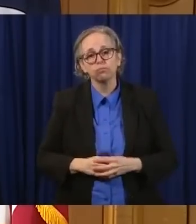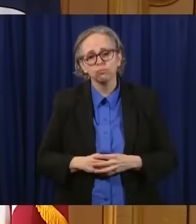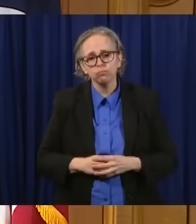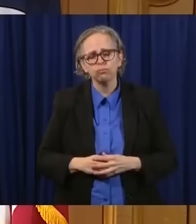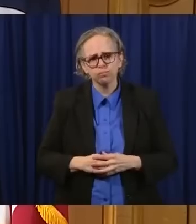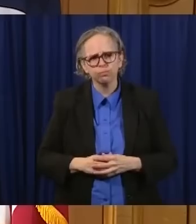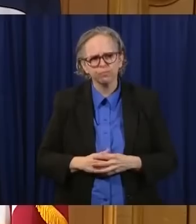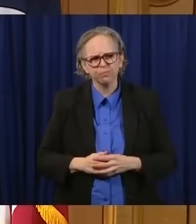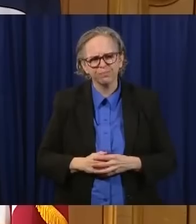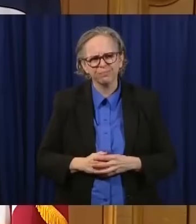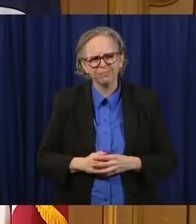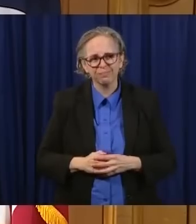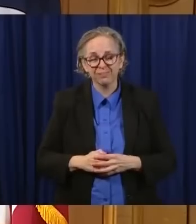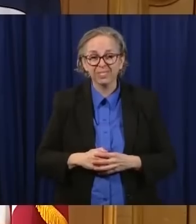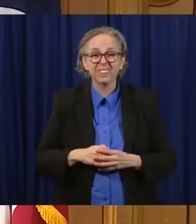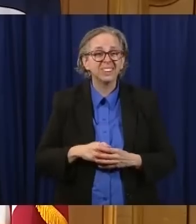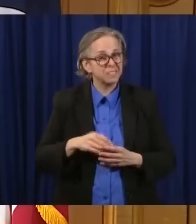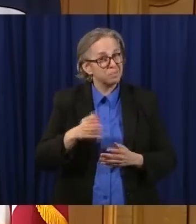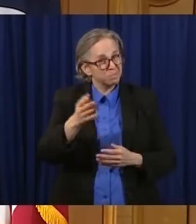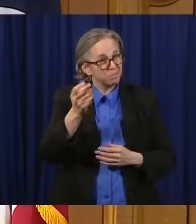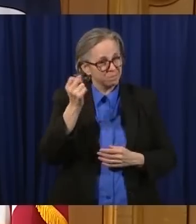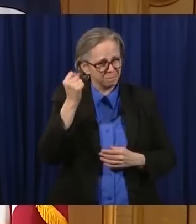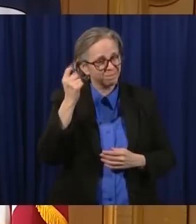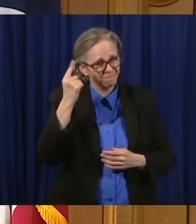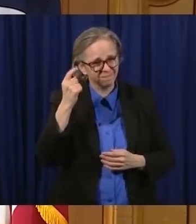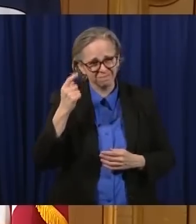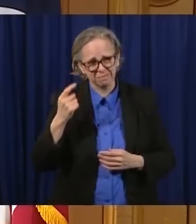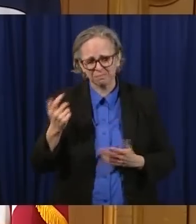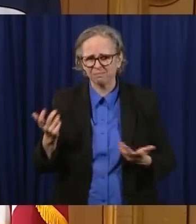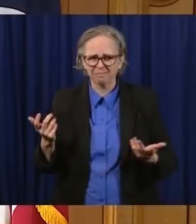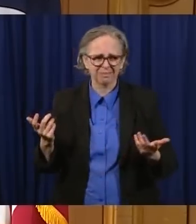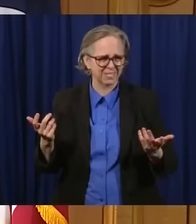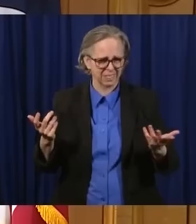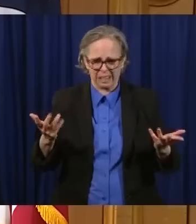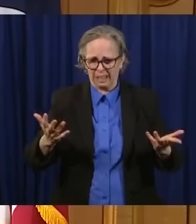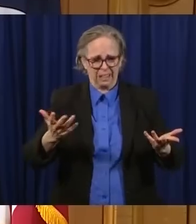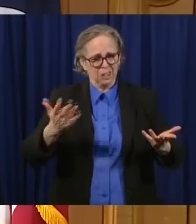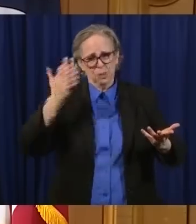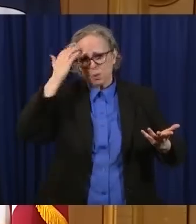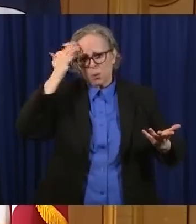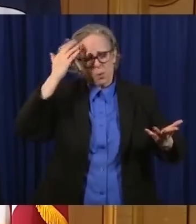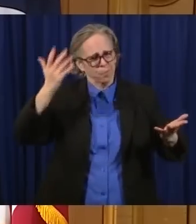SEE WHAT HAPPENS. FACT NUMBER THREE.